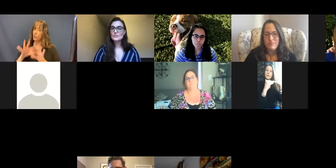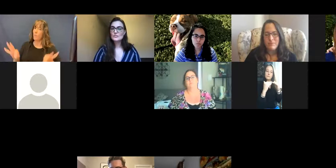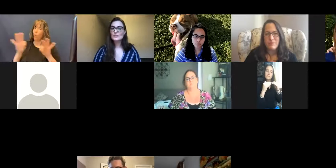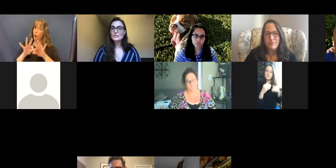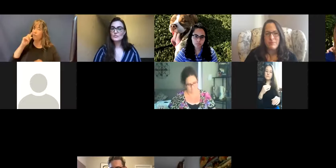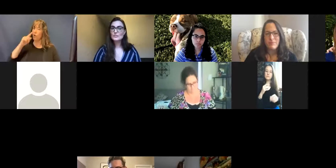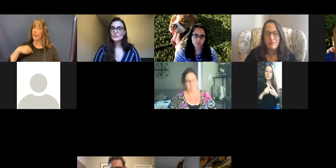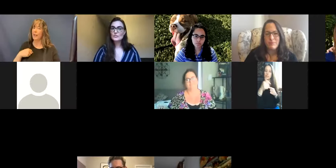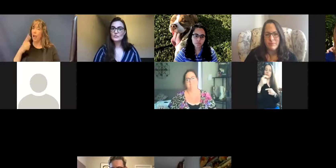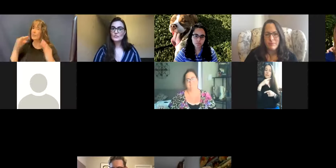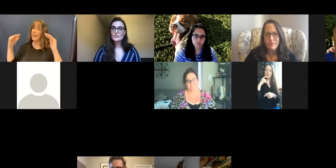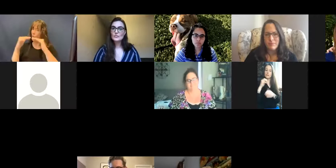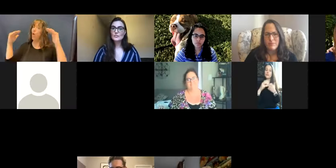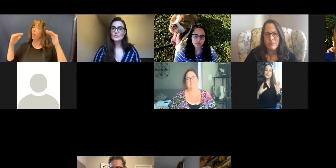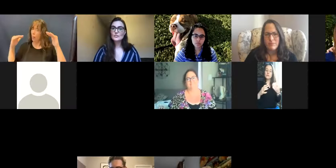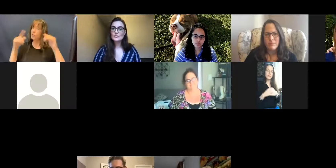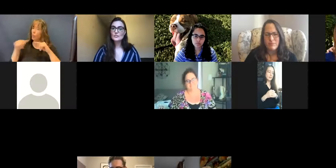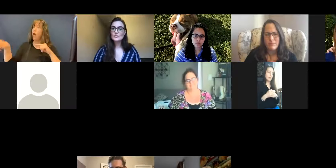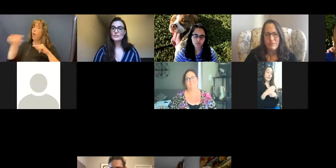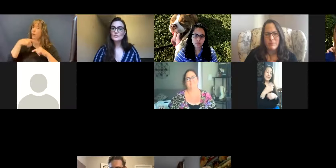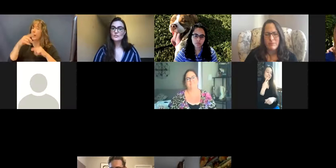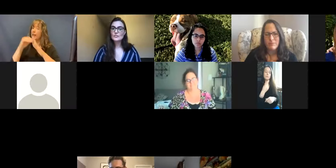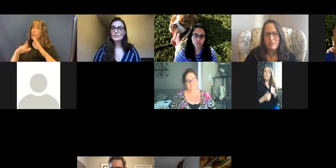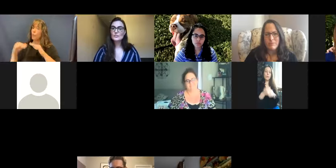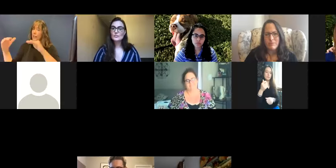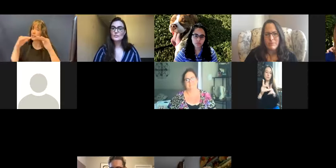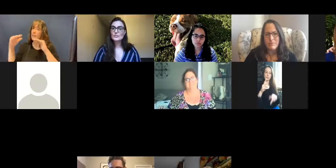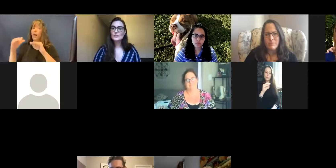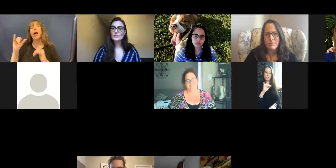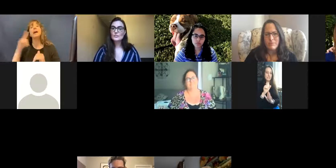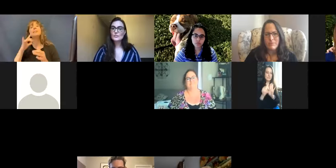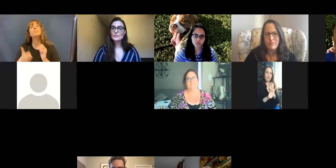to the other hearing students. Because like I said, most of the people at Michigan State